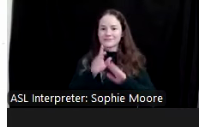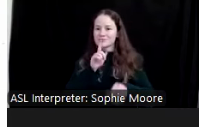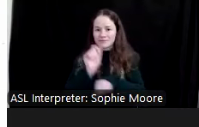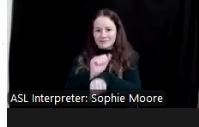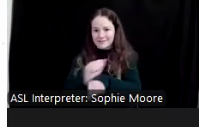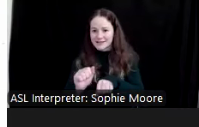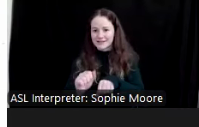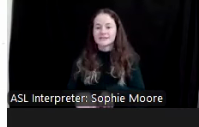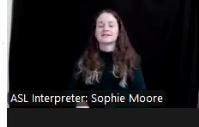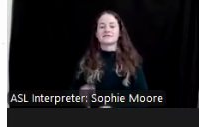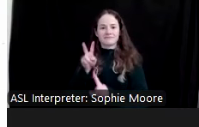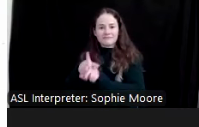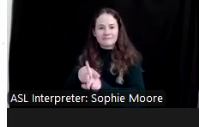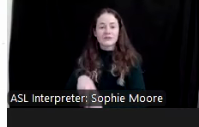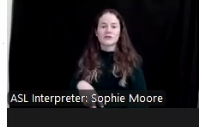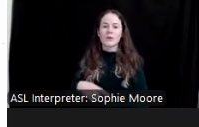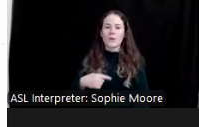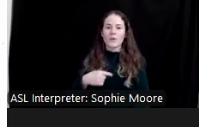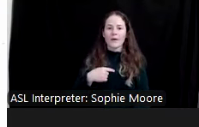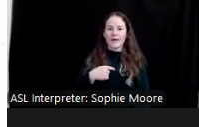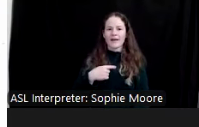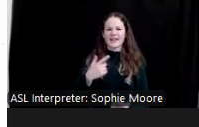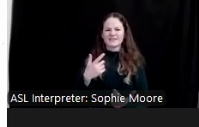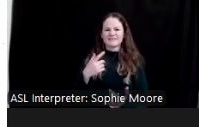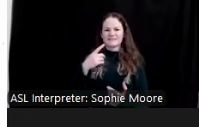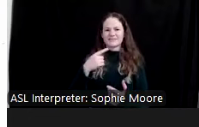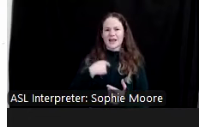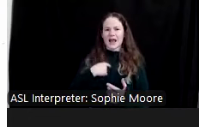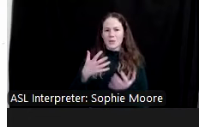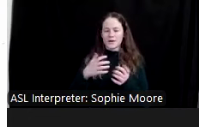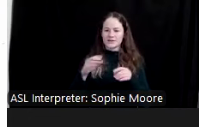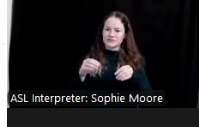person's journey to like being a part of all of this movement, right? To try to